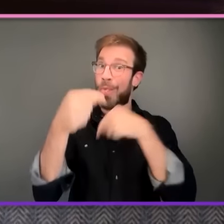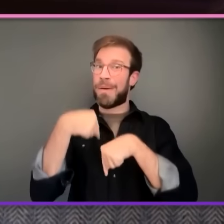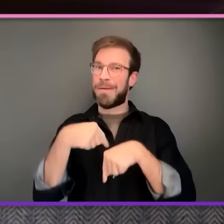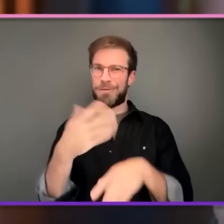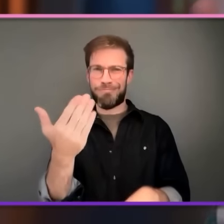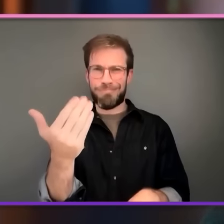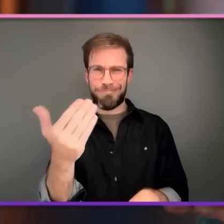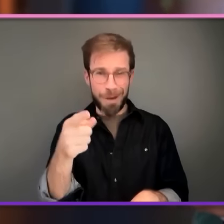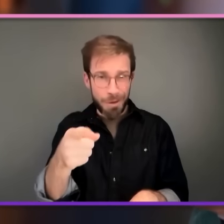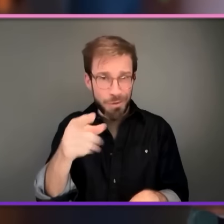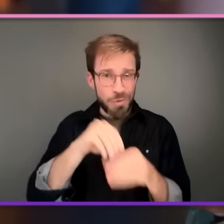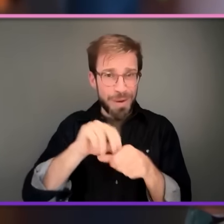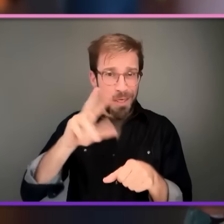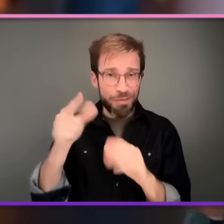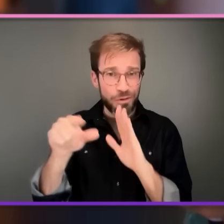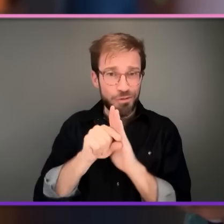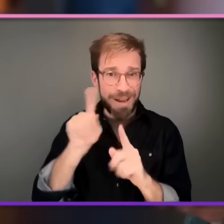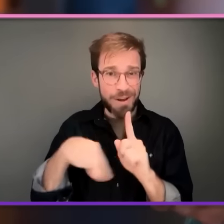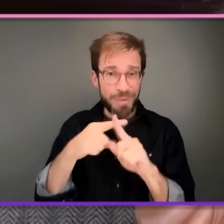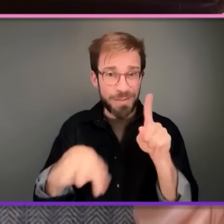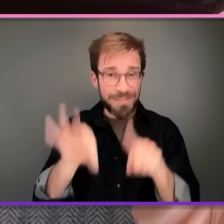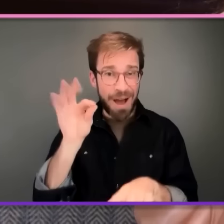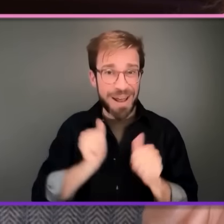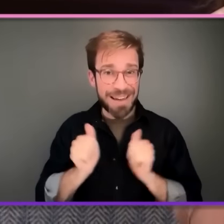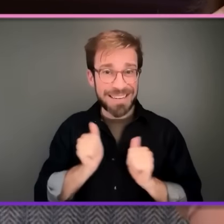(chair rumbling)